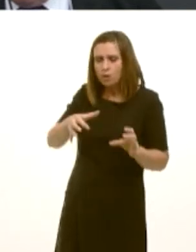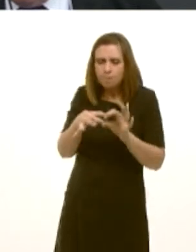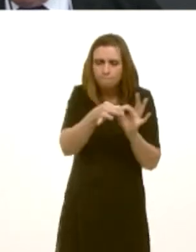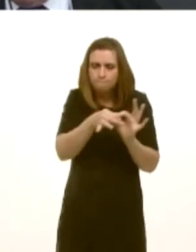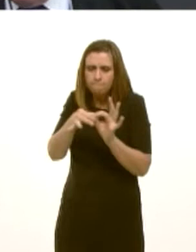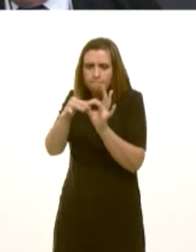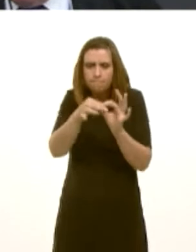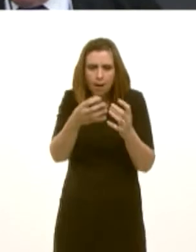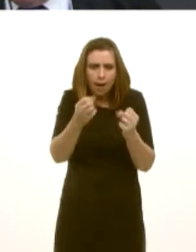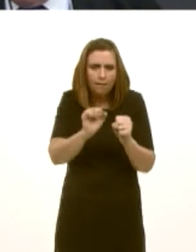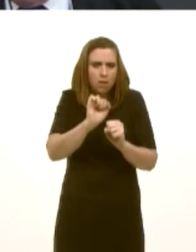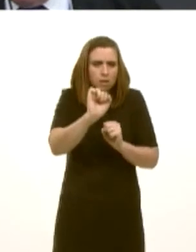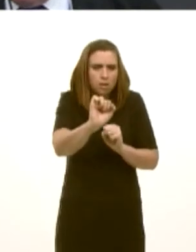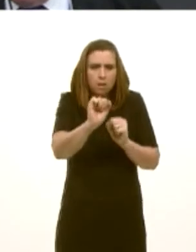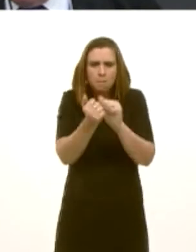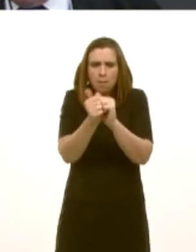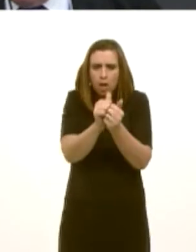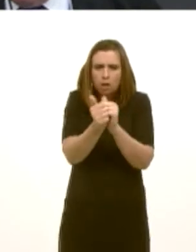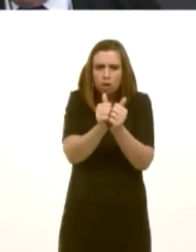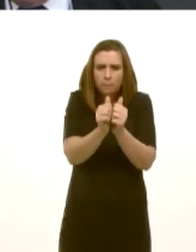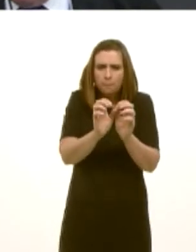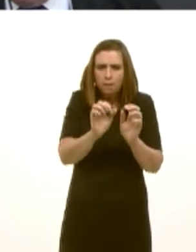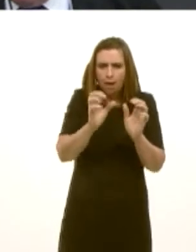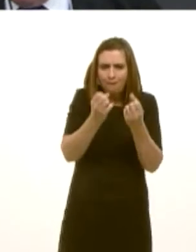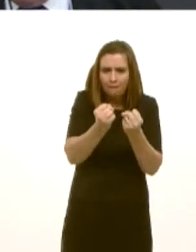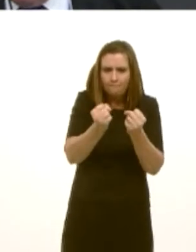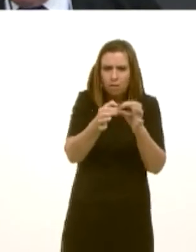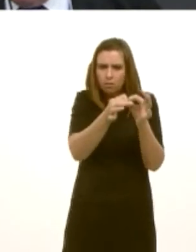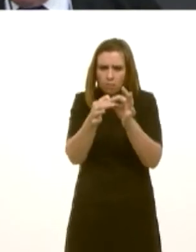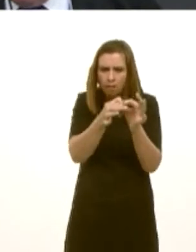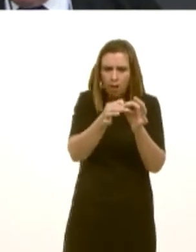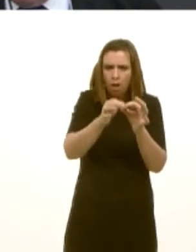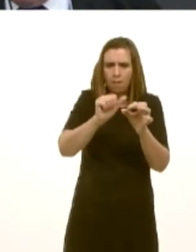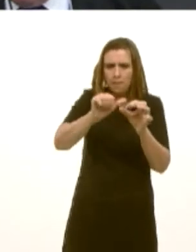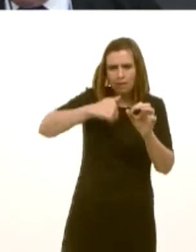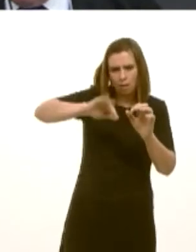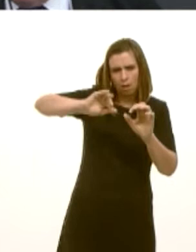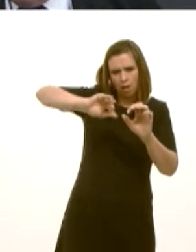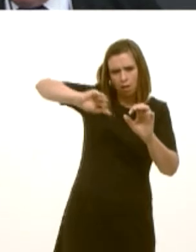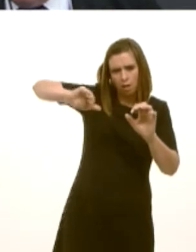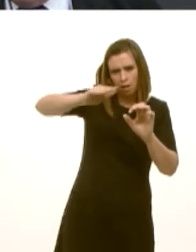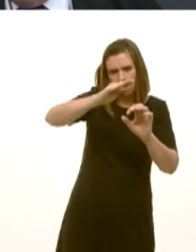the boundaries between the various partnerships, boards and so on exist. Your vision doesnít explain that.